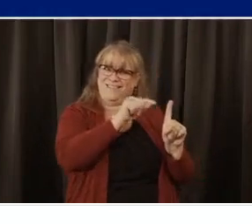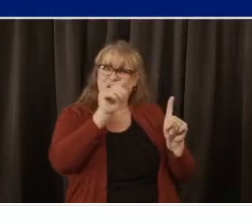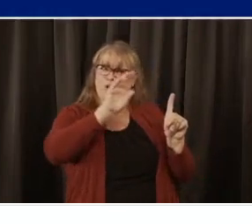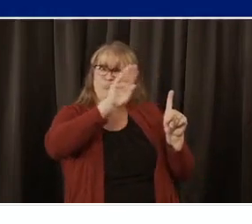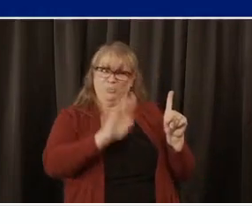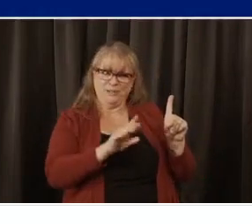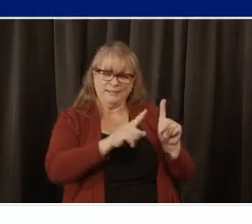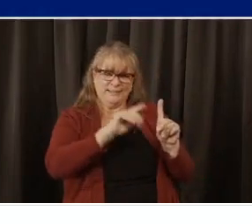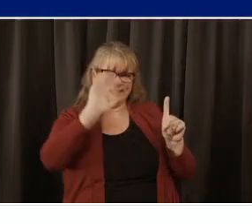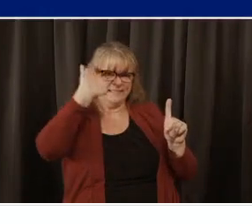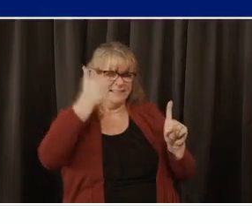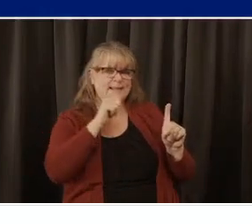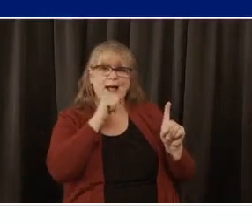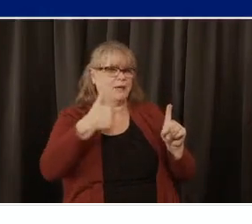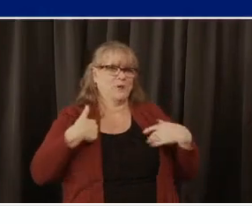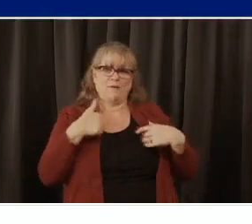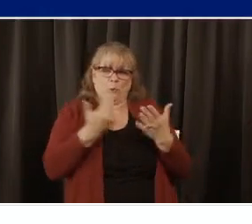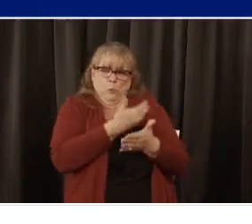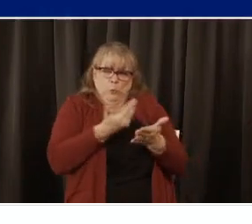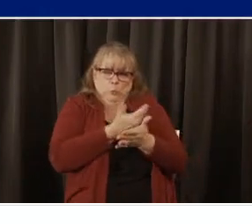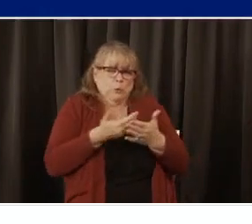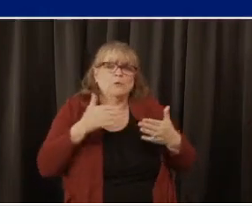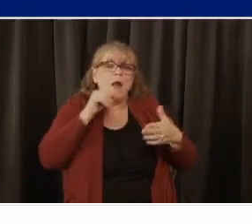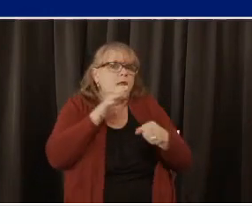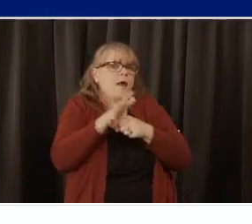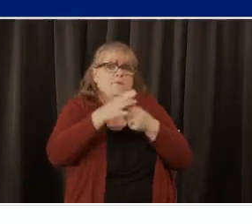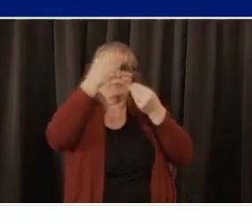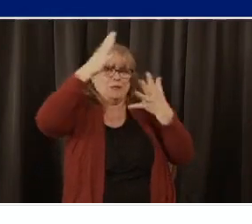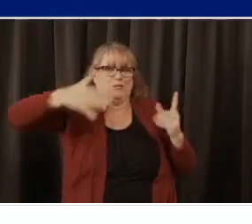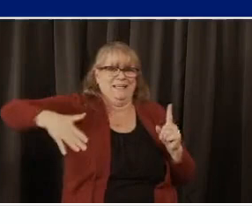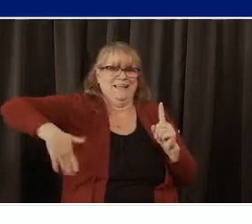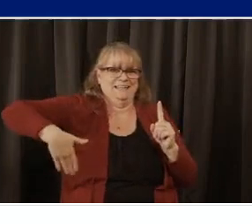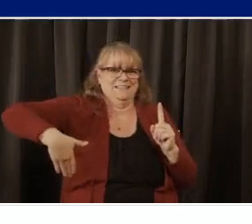most important way to prevent transmission of COVID-19 including these new variants.